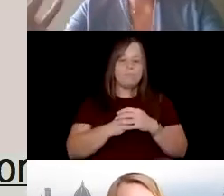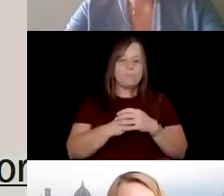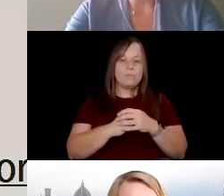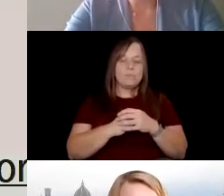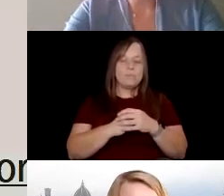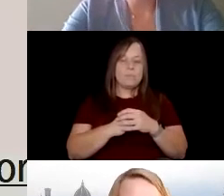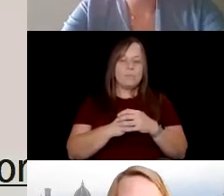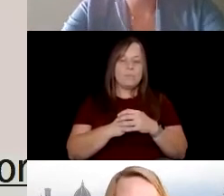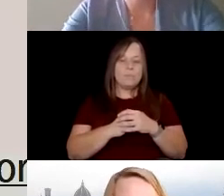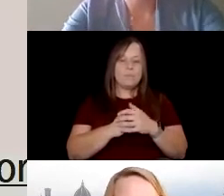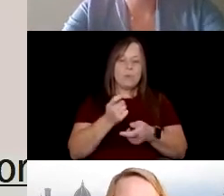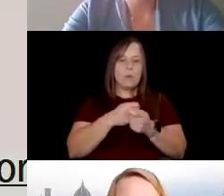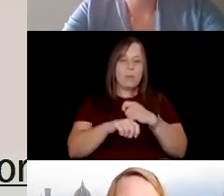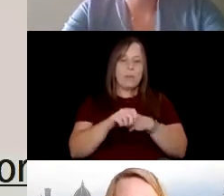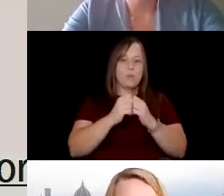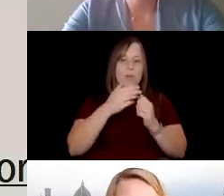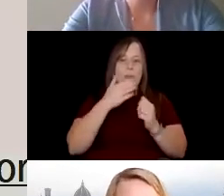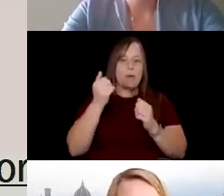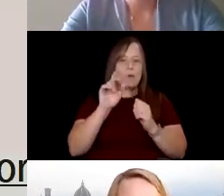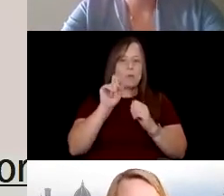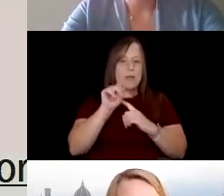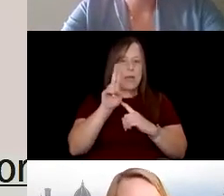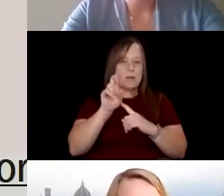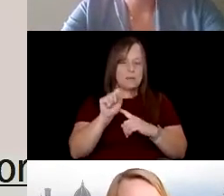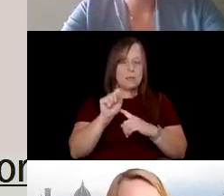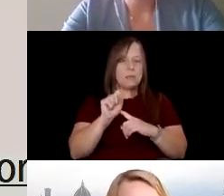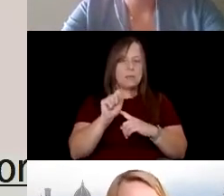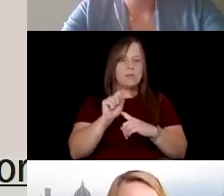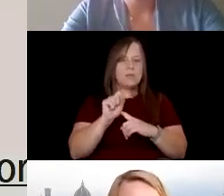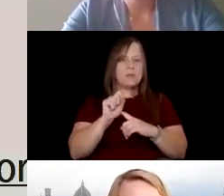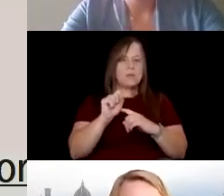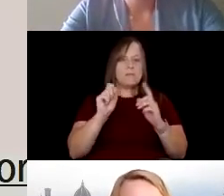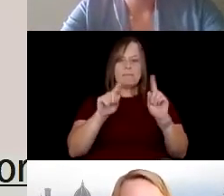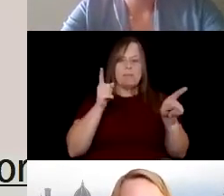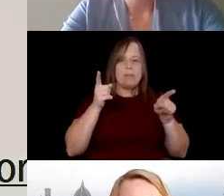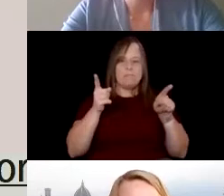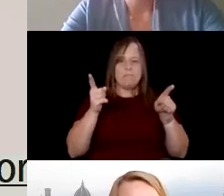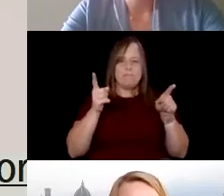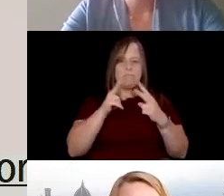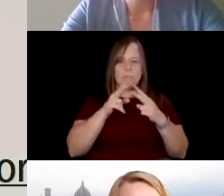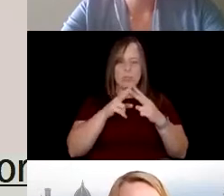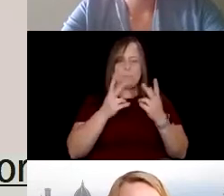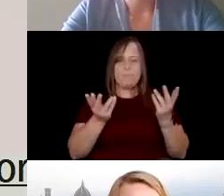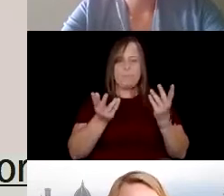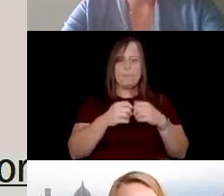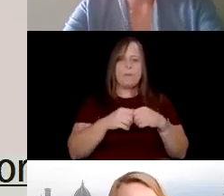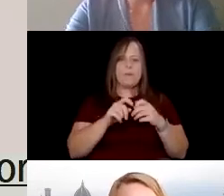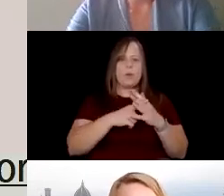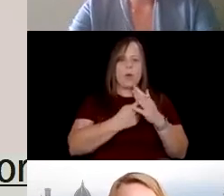to get it replaced with a more beneficial status. So what's the difference between the two? So starting with the Discharge Review Board.